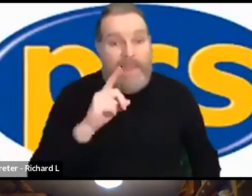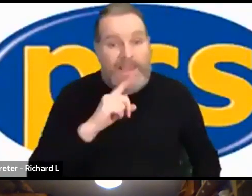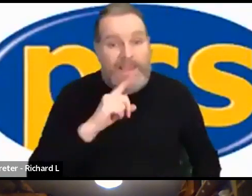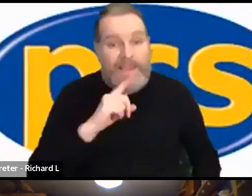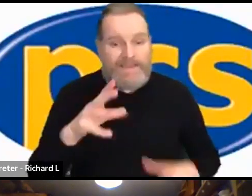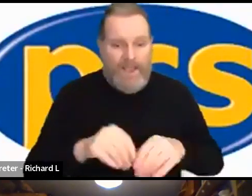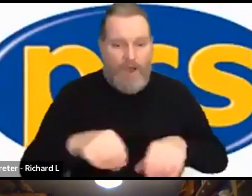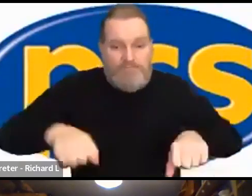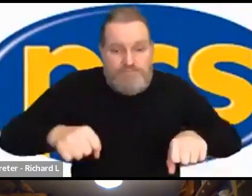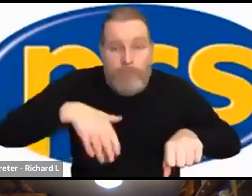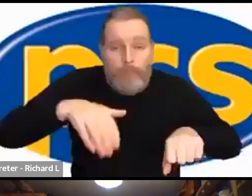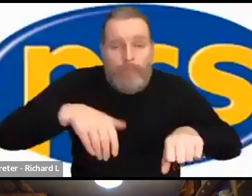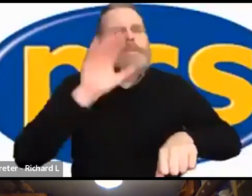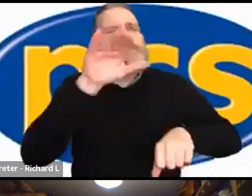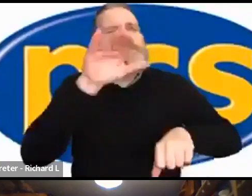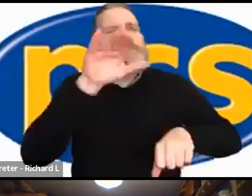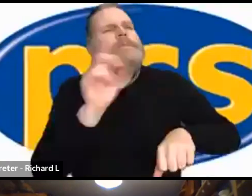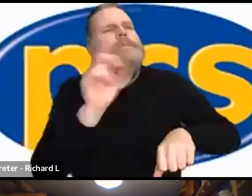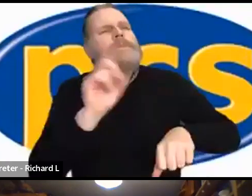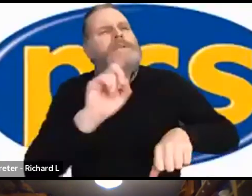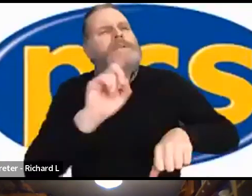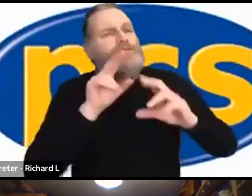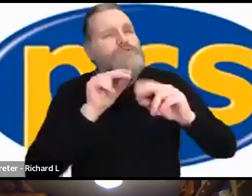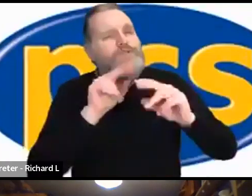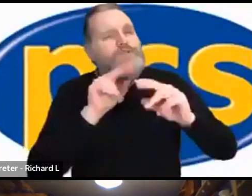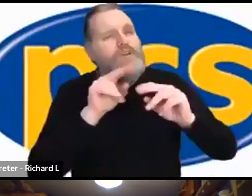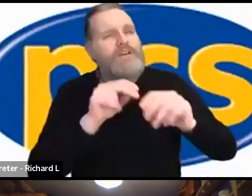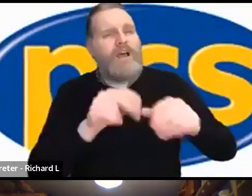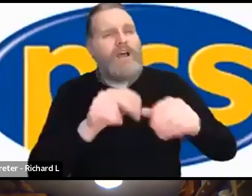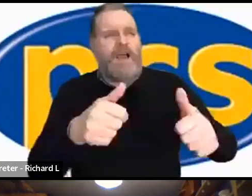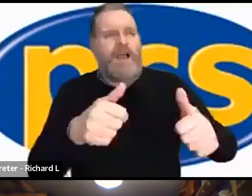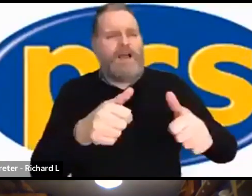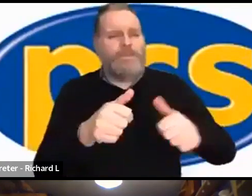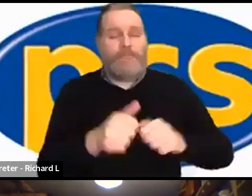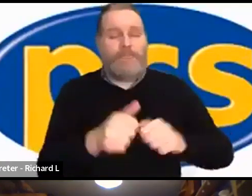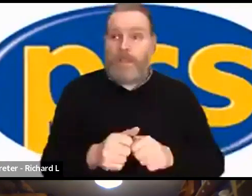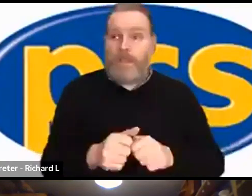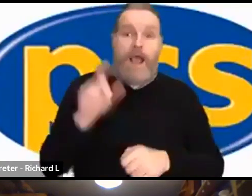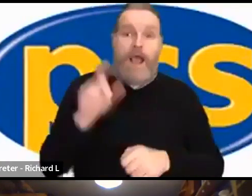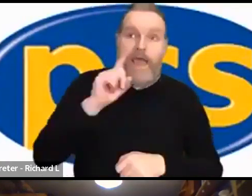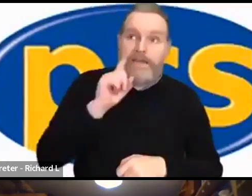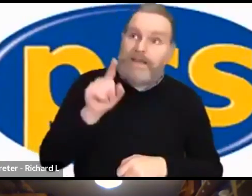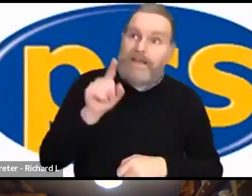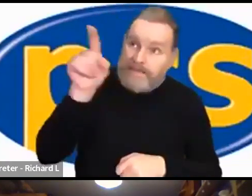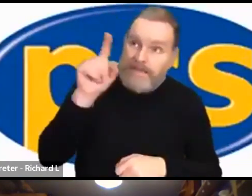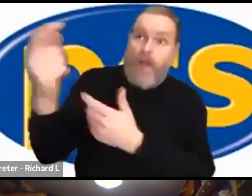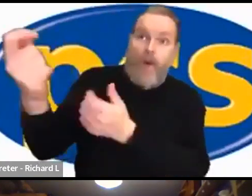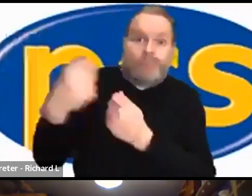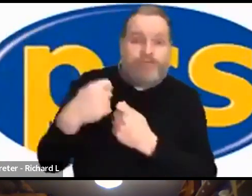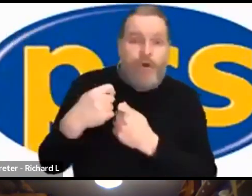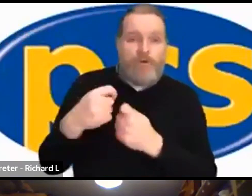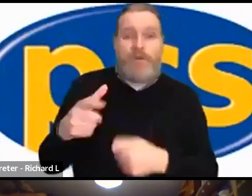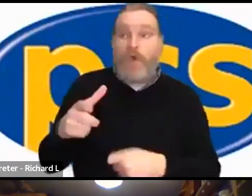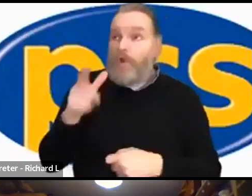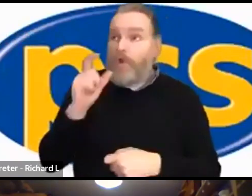can ter came along and asked what we were talking about and what we were doing. A neighbor across the road brought coffees and